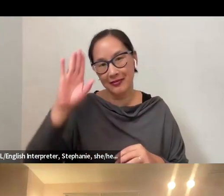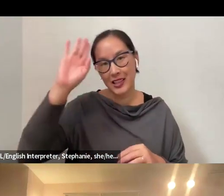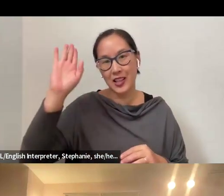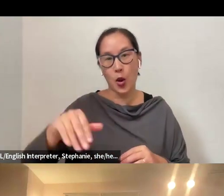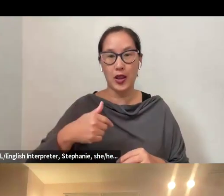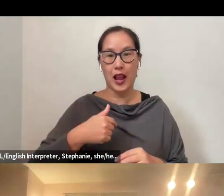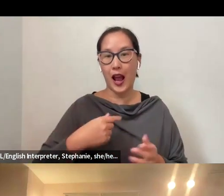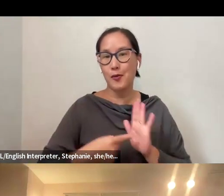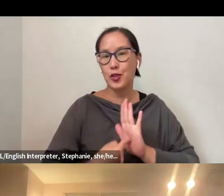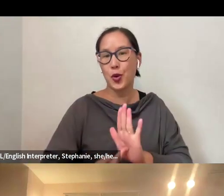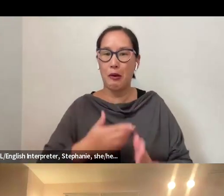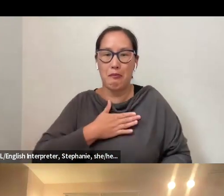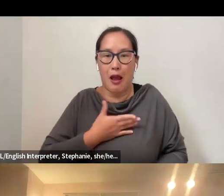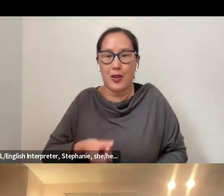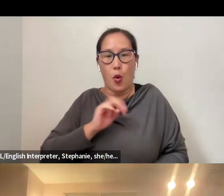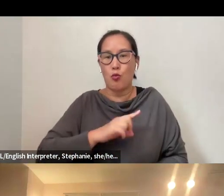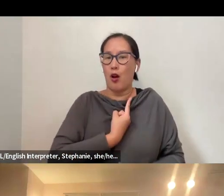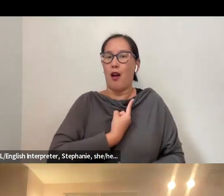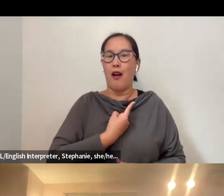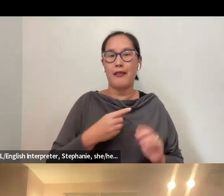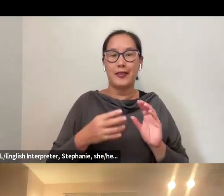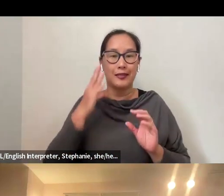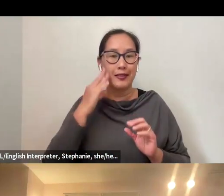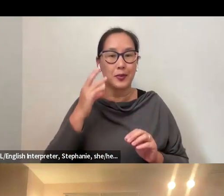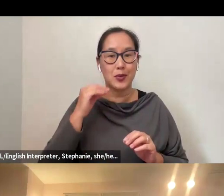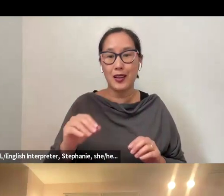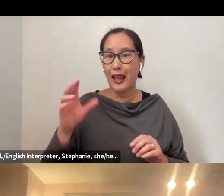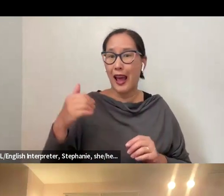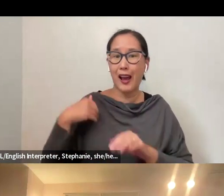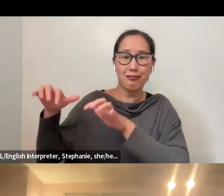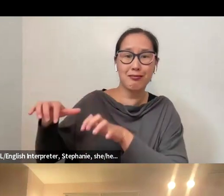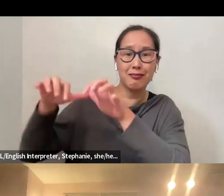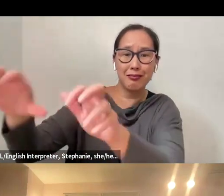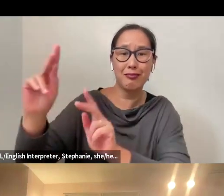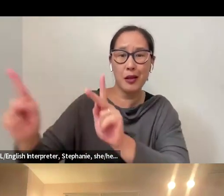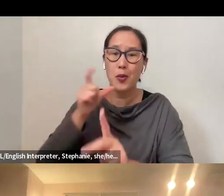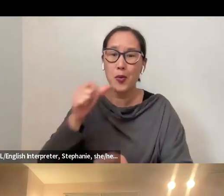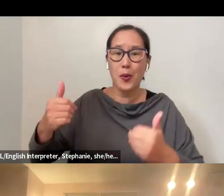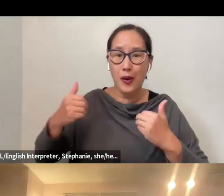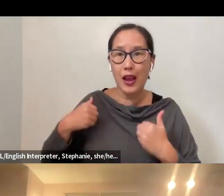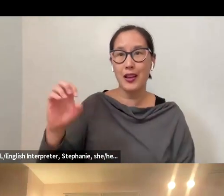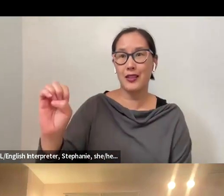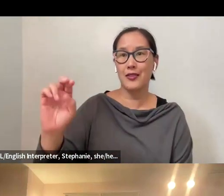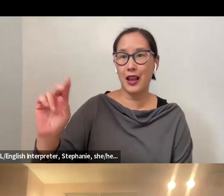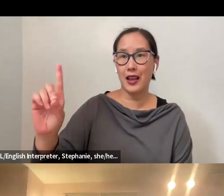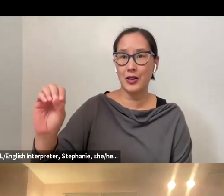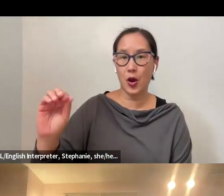out of 200 million people who suffer from endometriosis, and hopefully it would make people